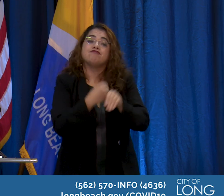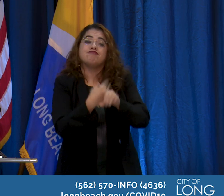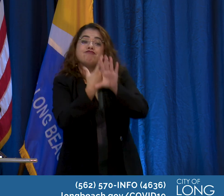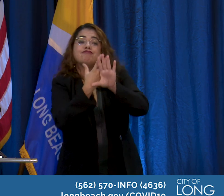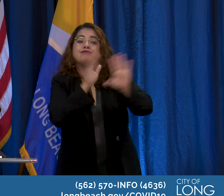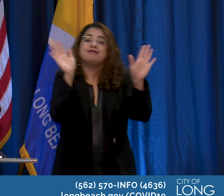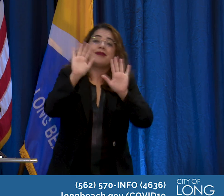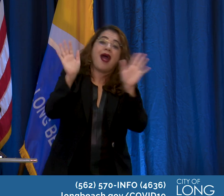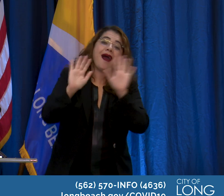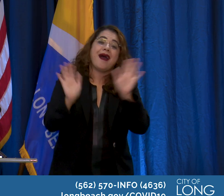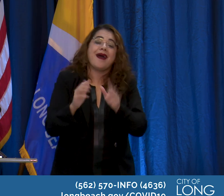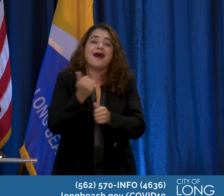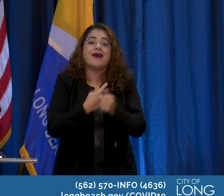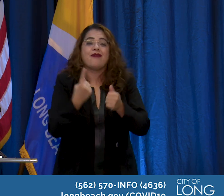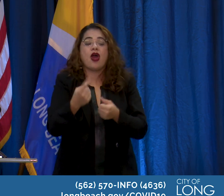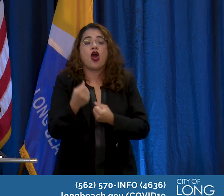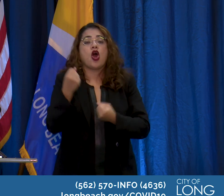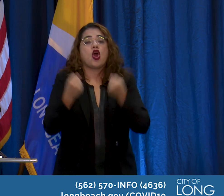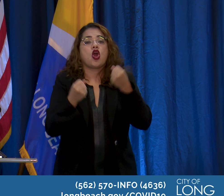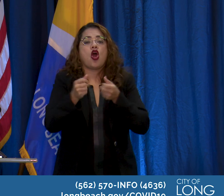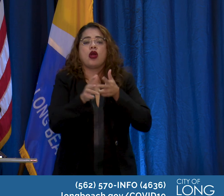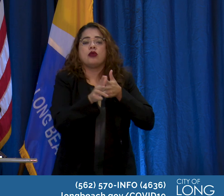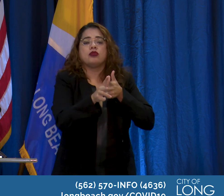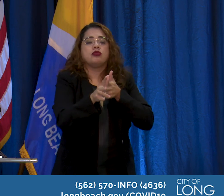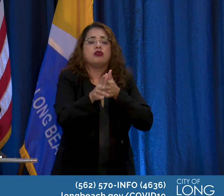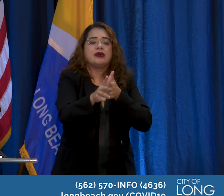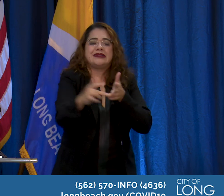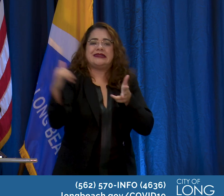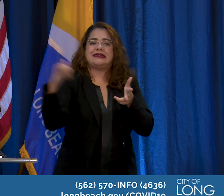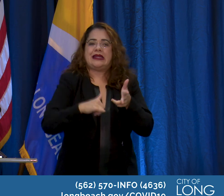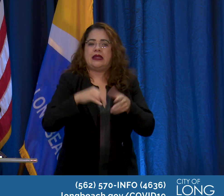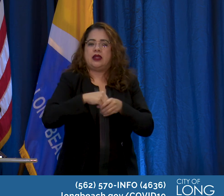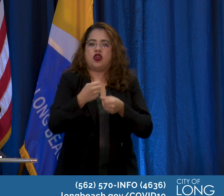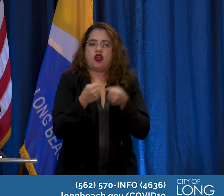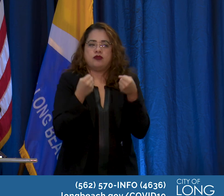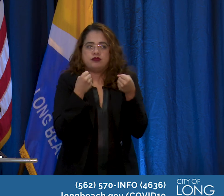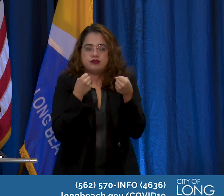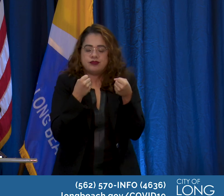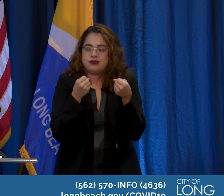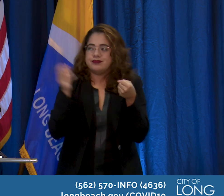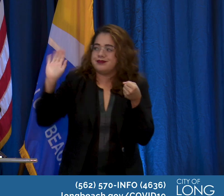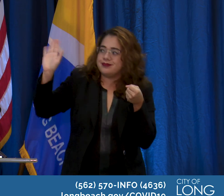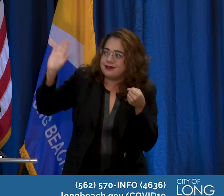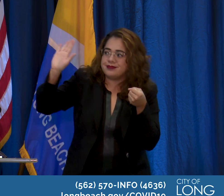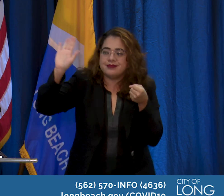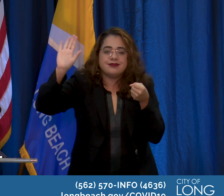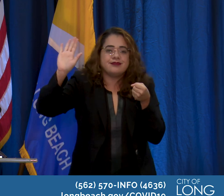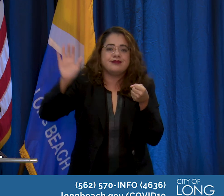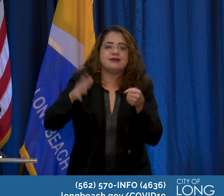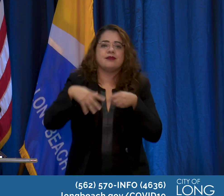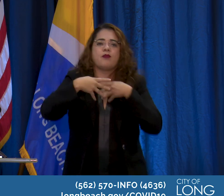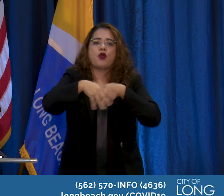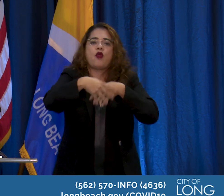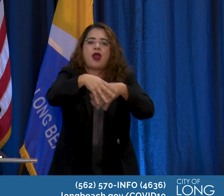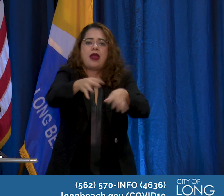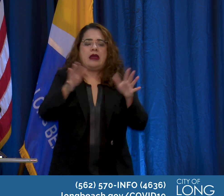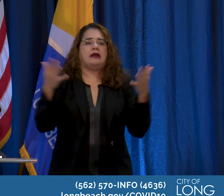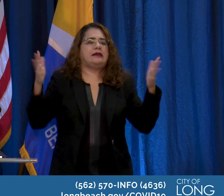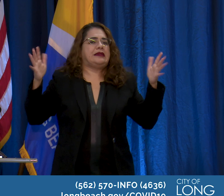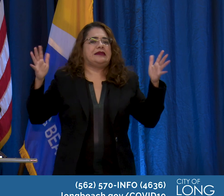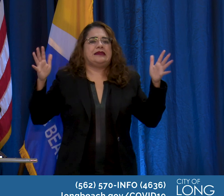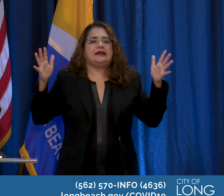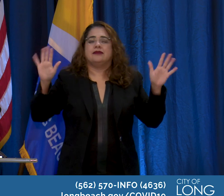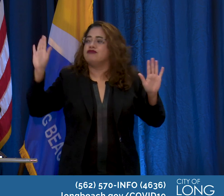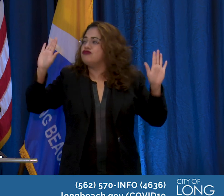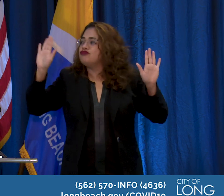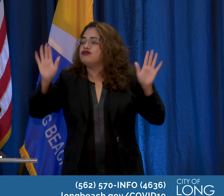or trying to figure our how to do something maybe virtually to, in order to avoid gathering.